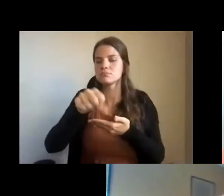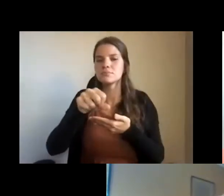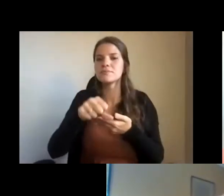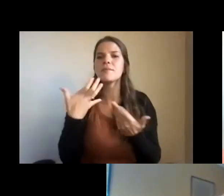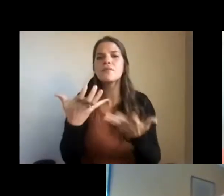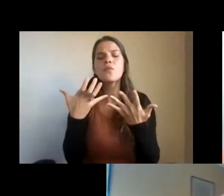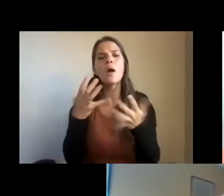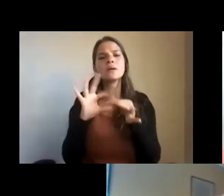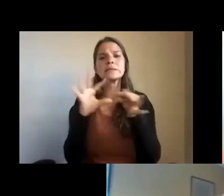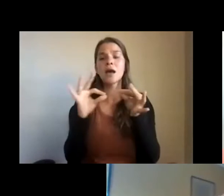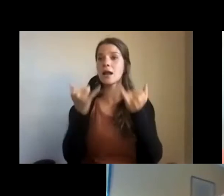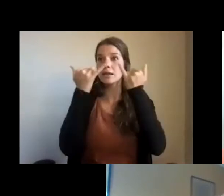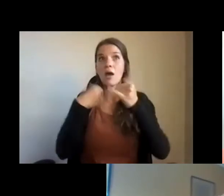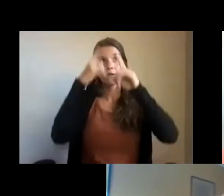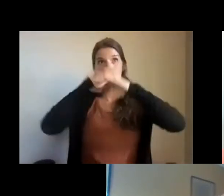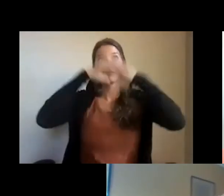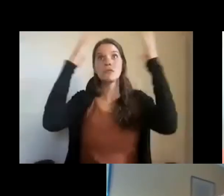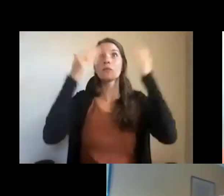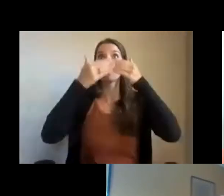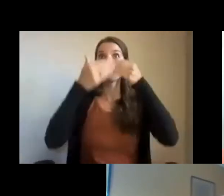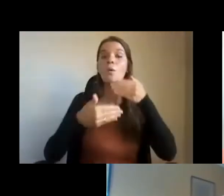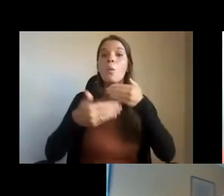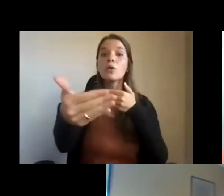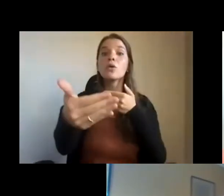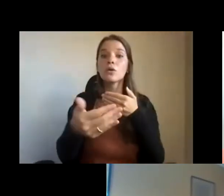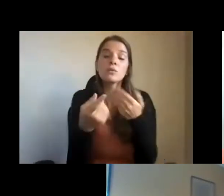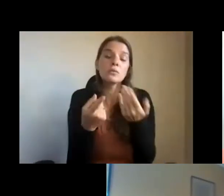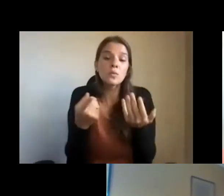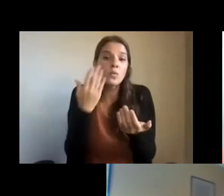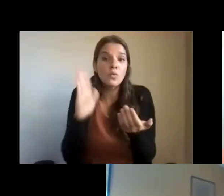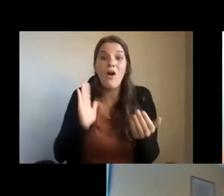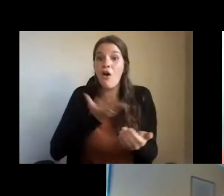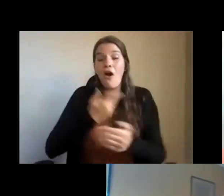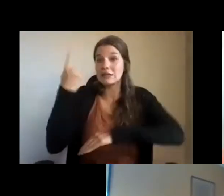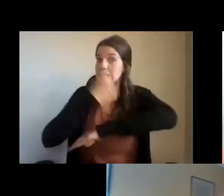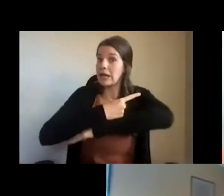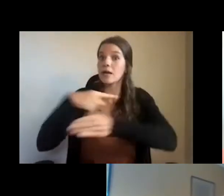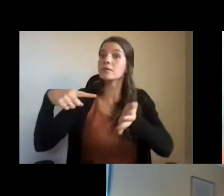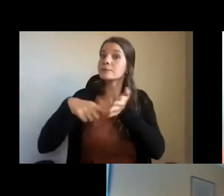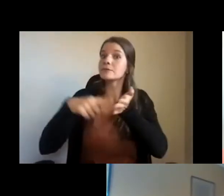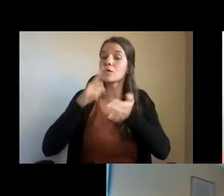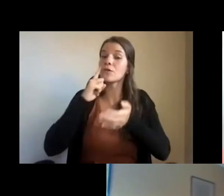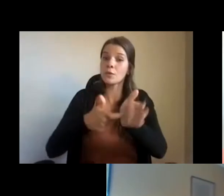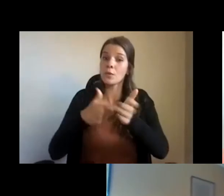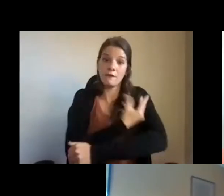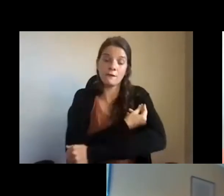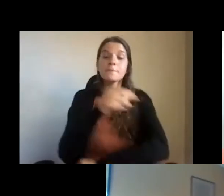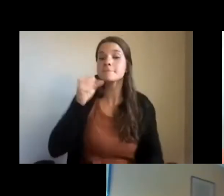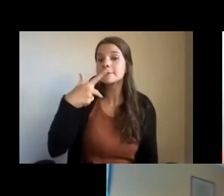forward right now. As you all know our our date for vaccination is September 27th.